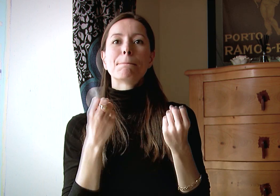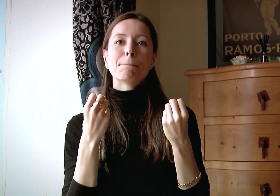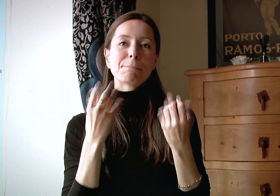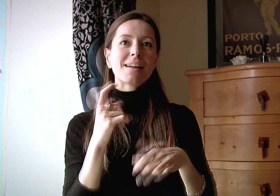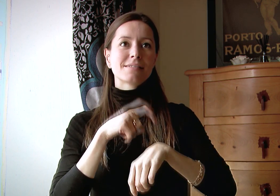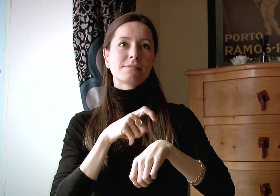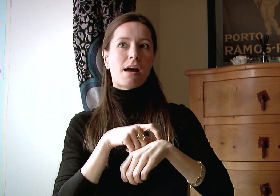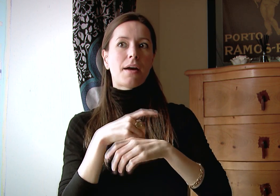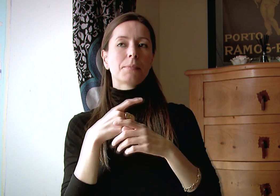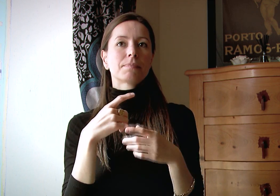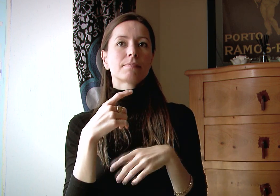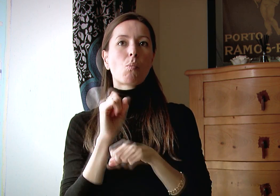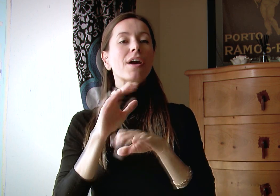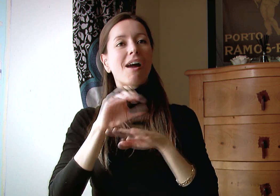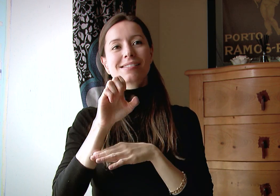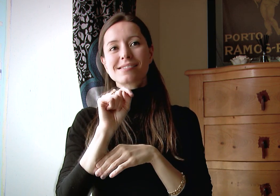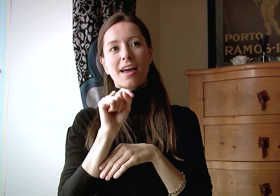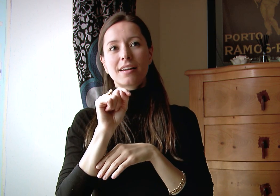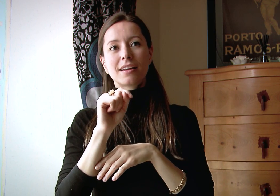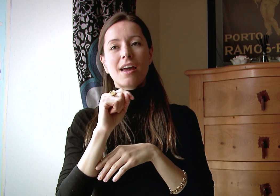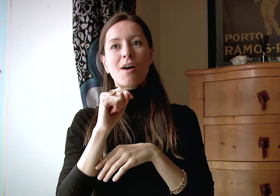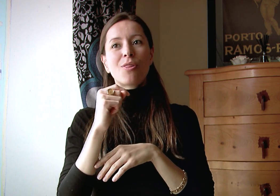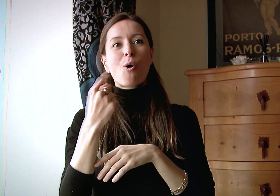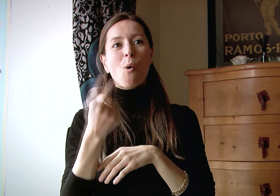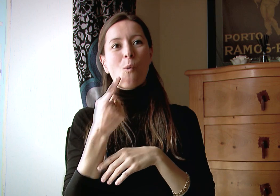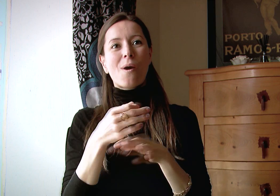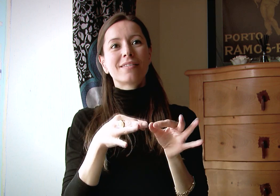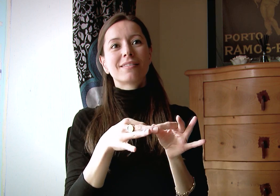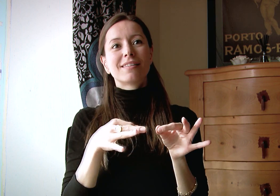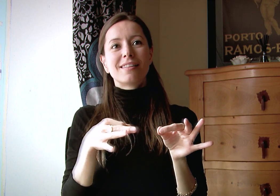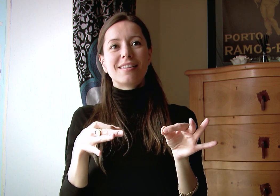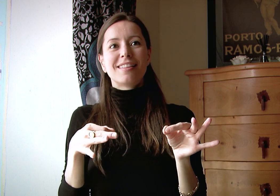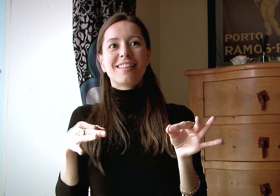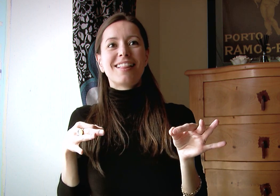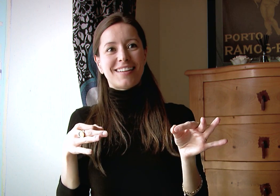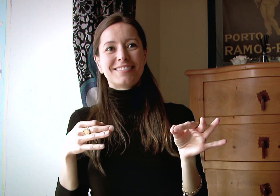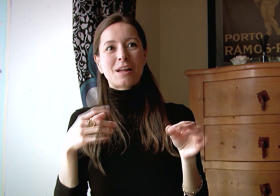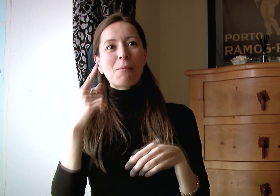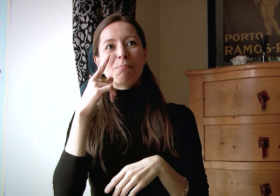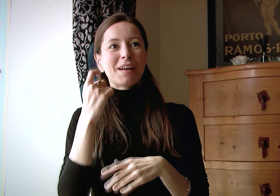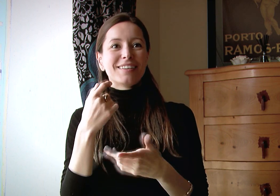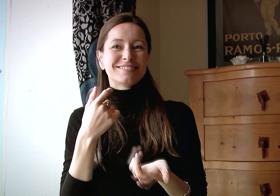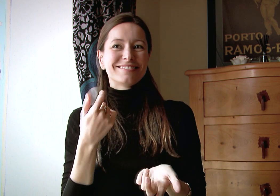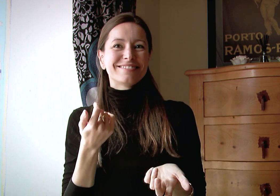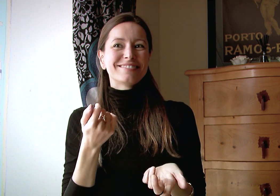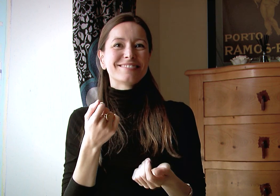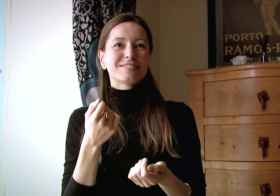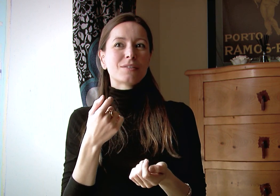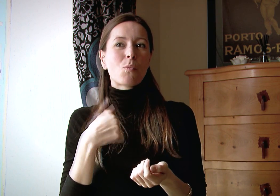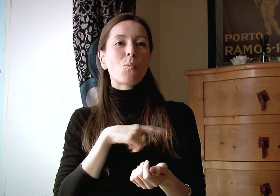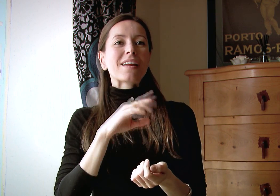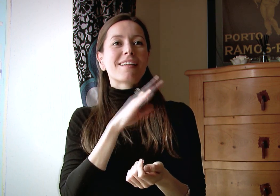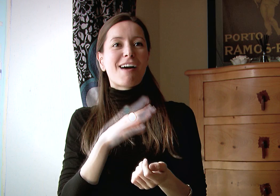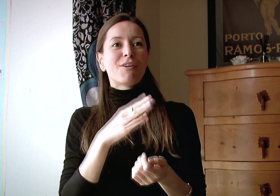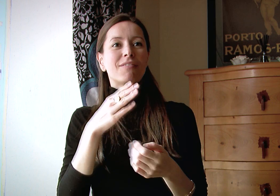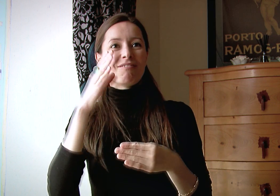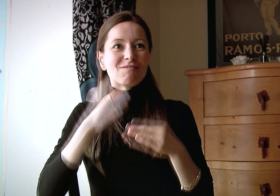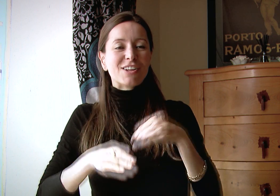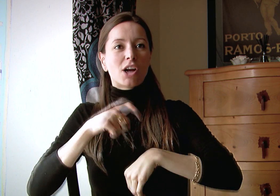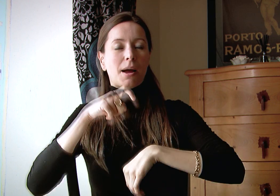Many times, while working on set, there are delays because we don't usually finish on time.